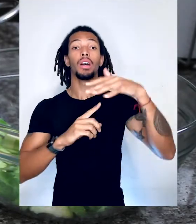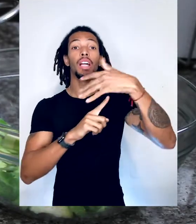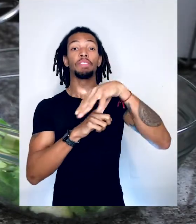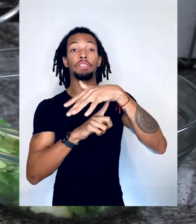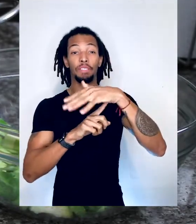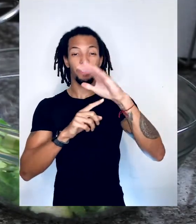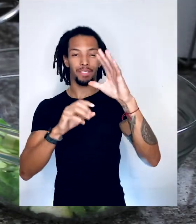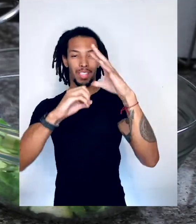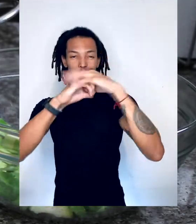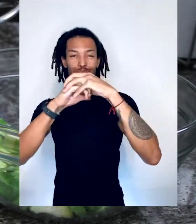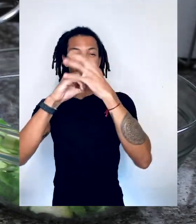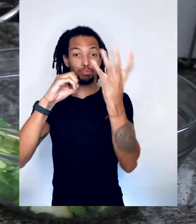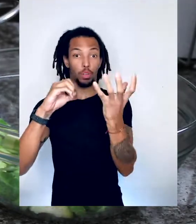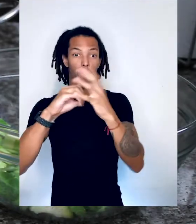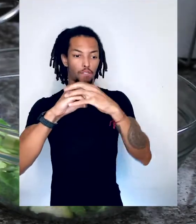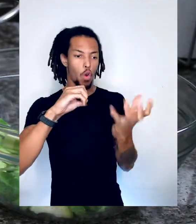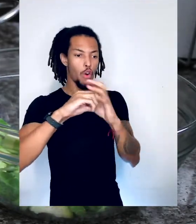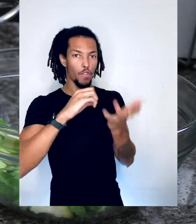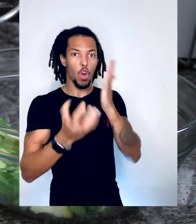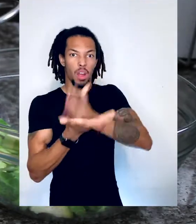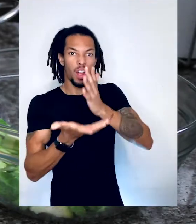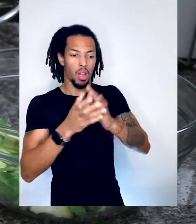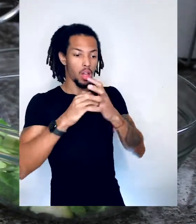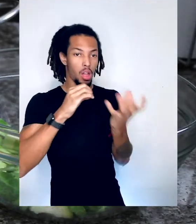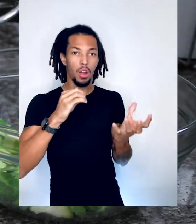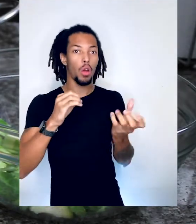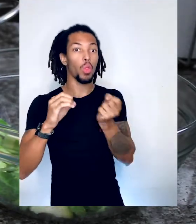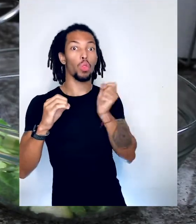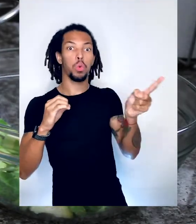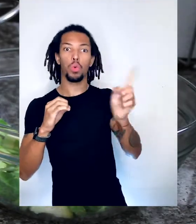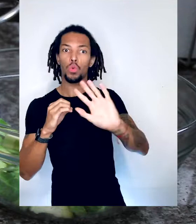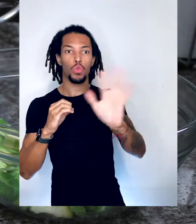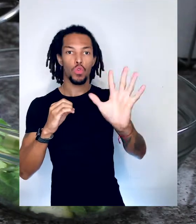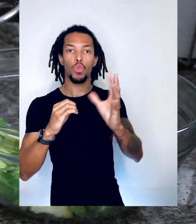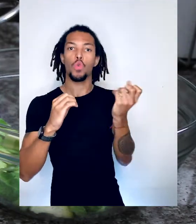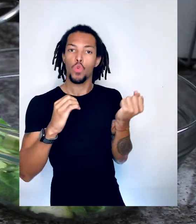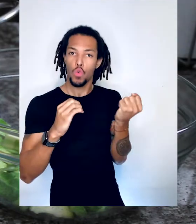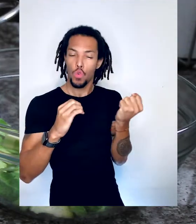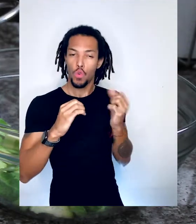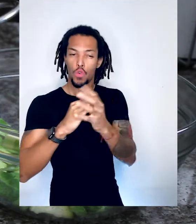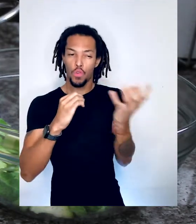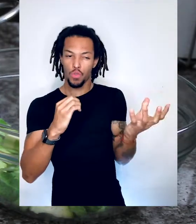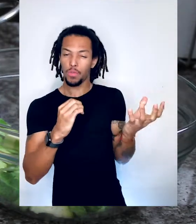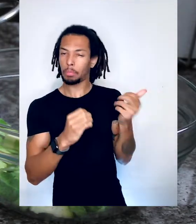fall off as you chop them but don't throw them out with the stems, because those are the best part.